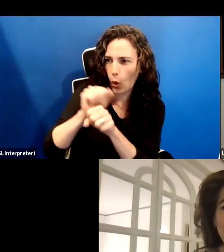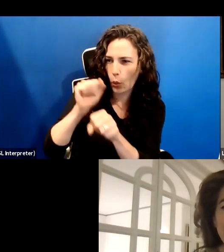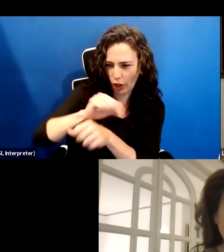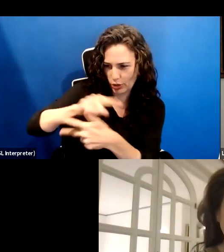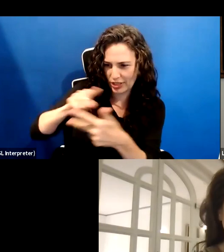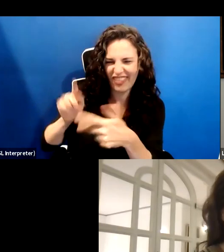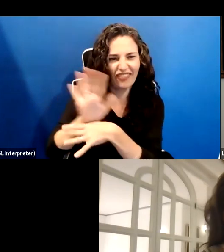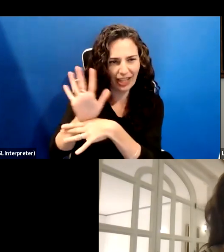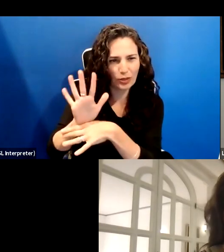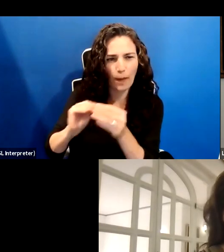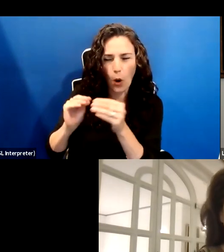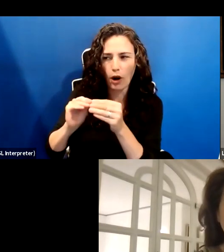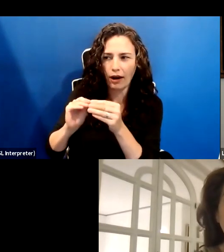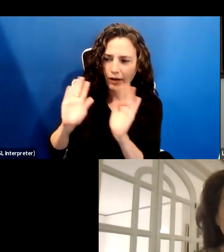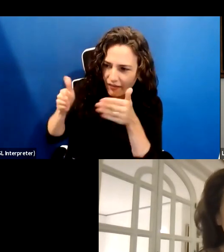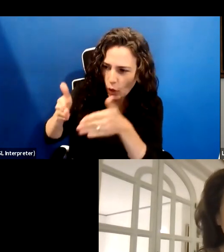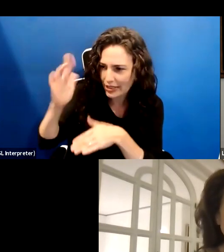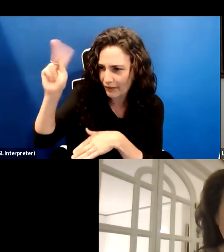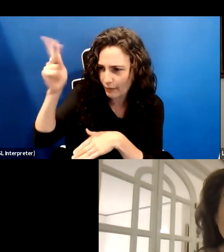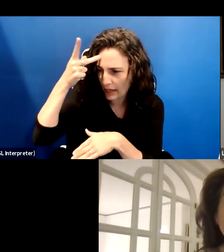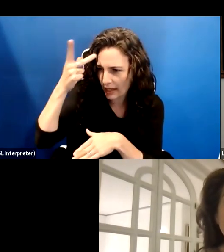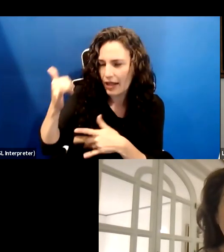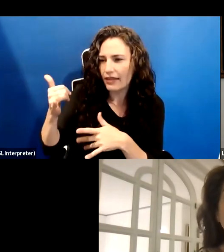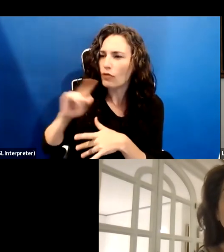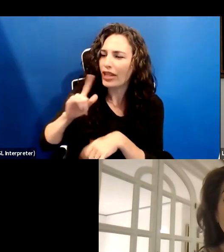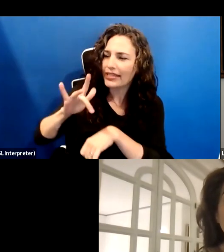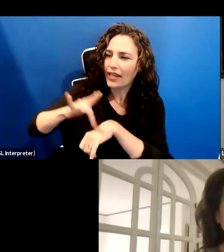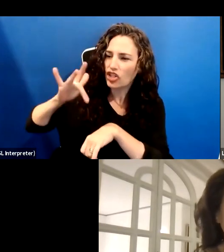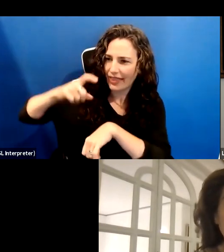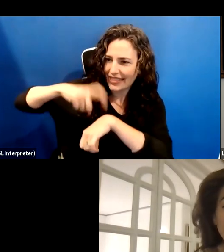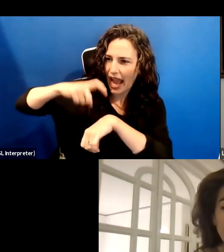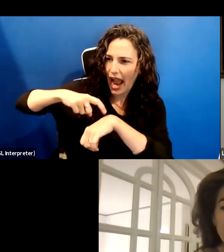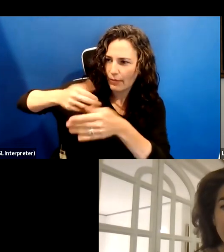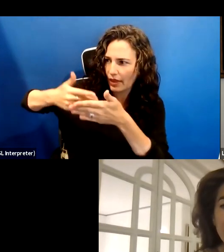are political films that touch on the zeitgeists of the time but that are also about unfolding stories